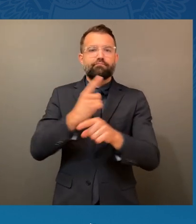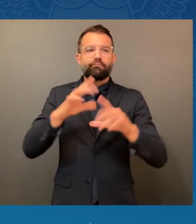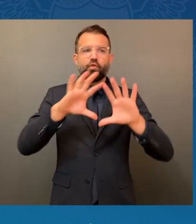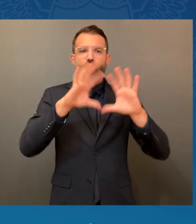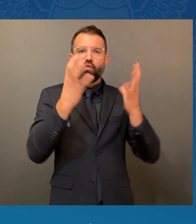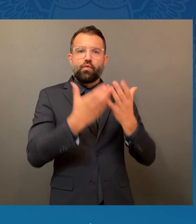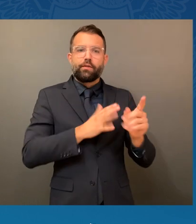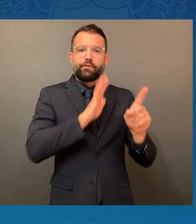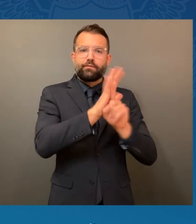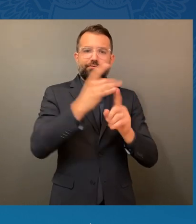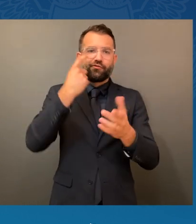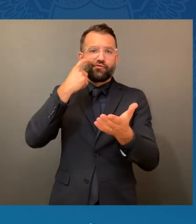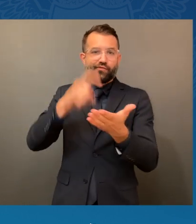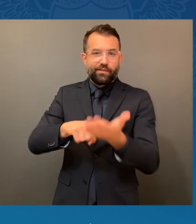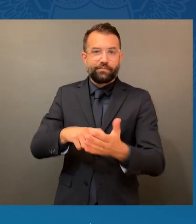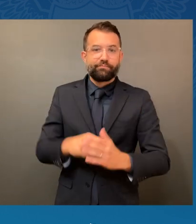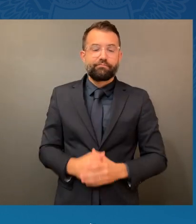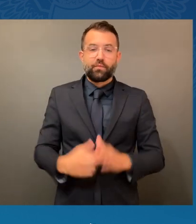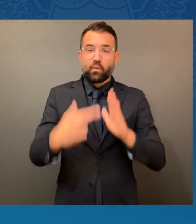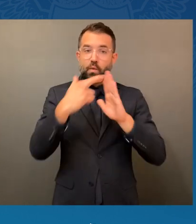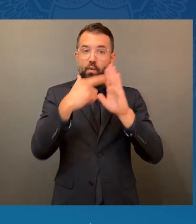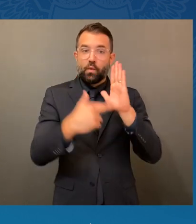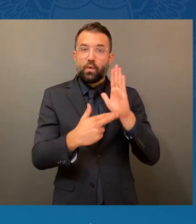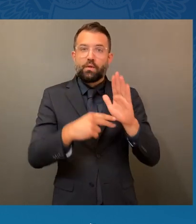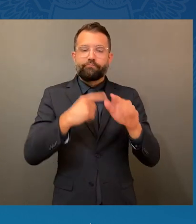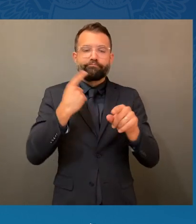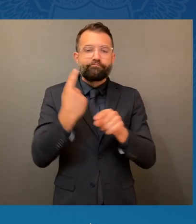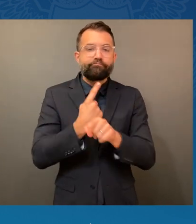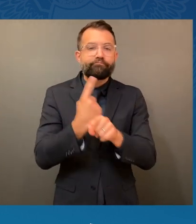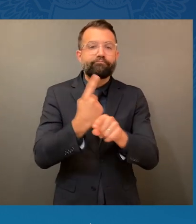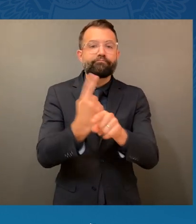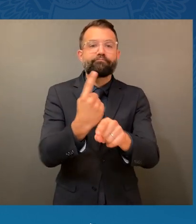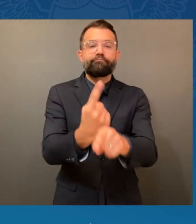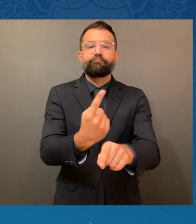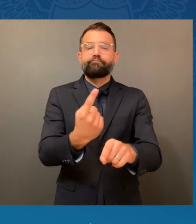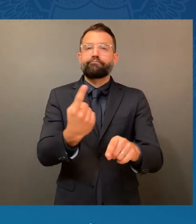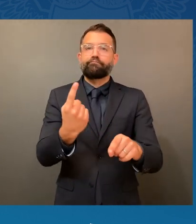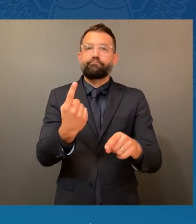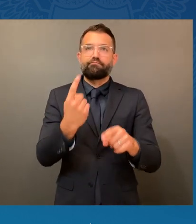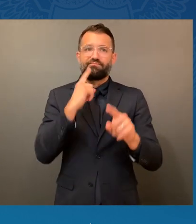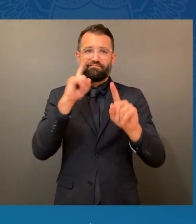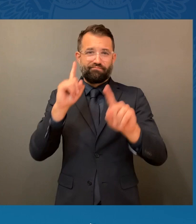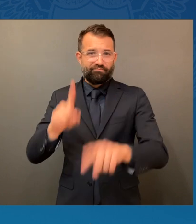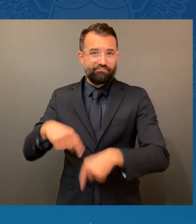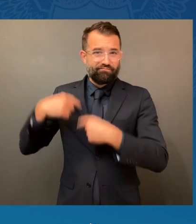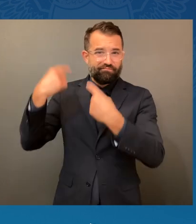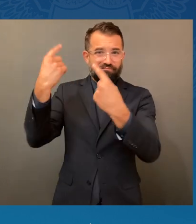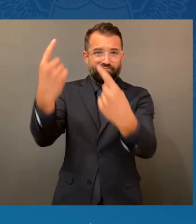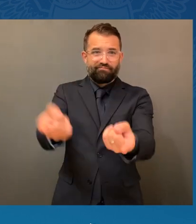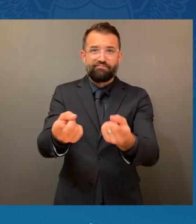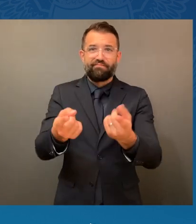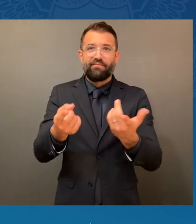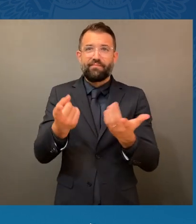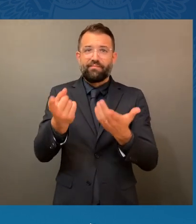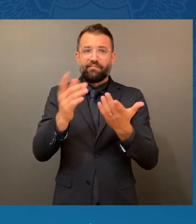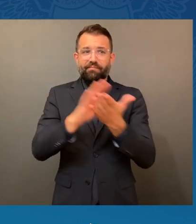rules and norms that have provided for unprecedented peace and prosperity for the American people